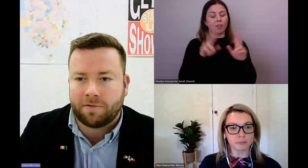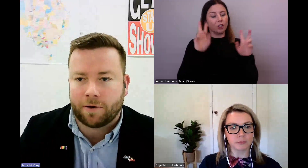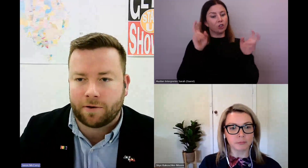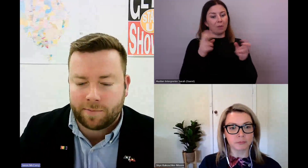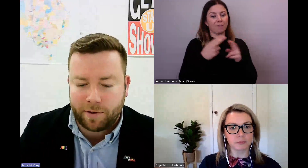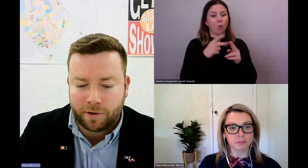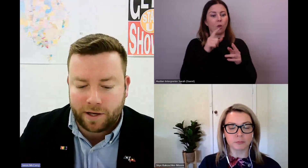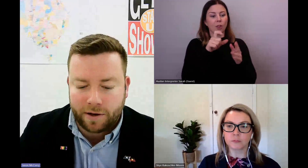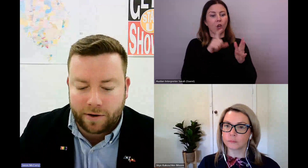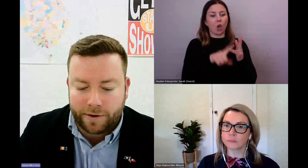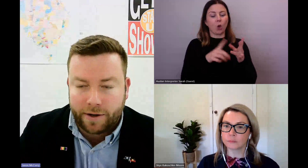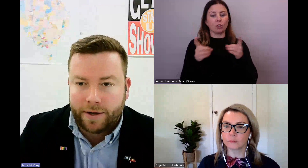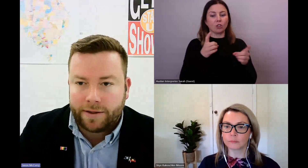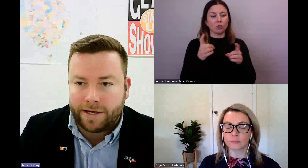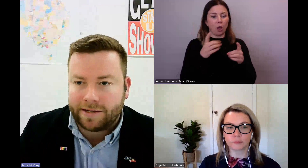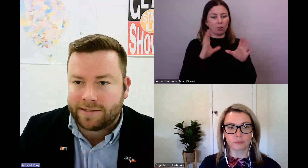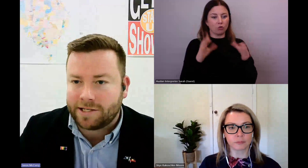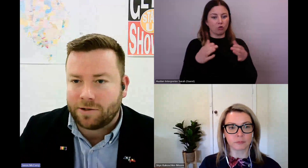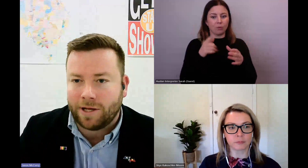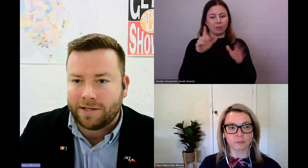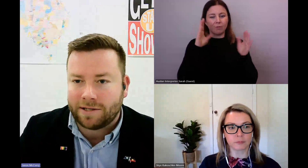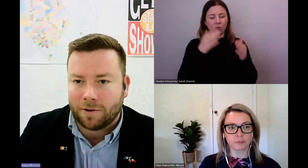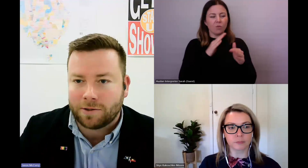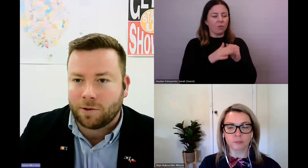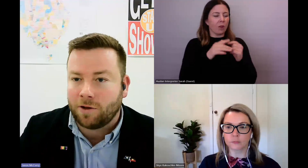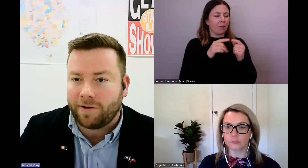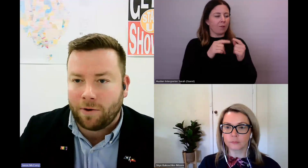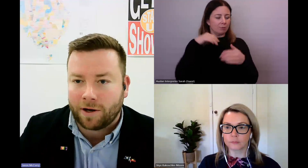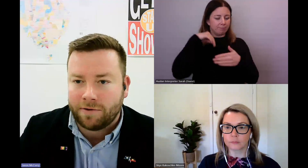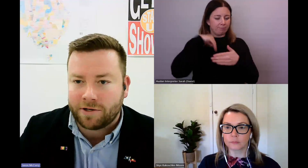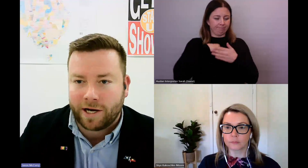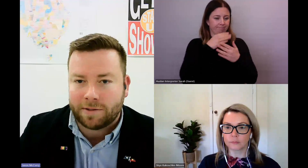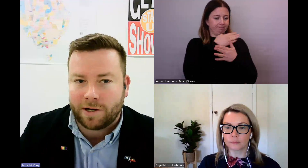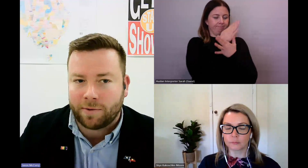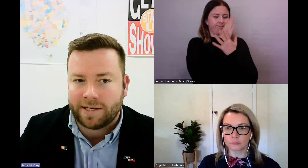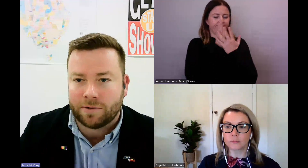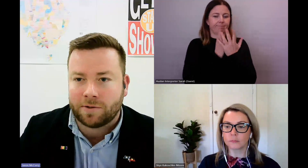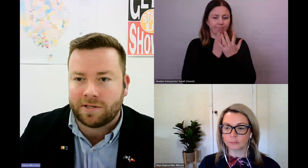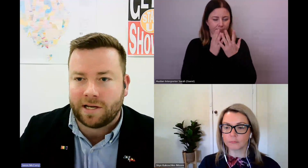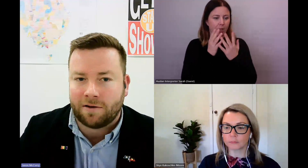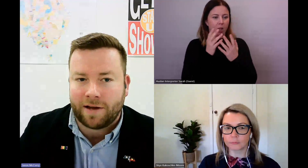that focused purely on the intersectional lens across all of our work and so our resources, our